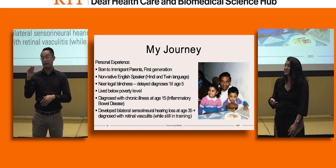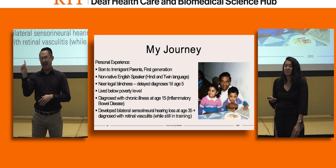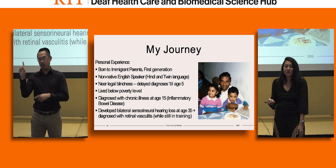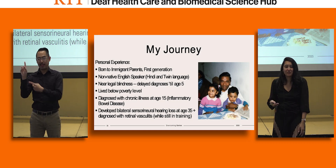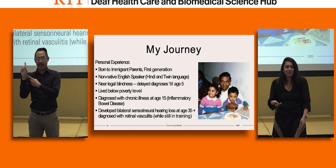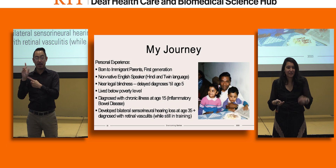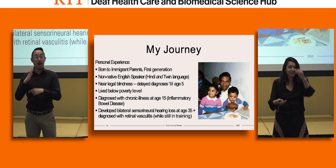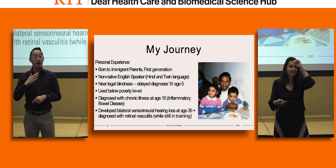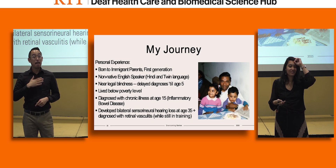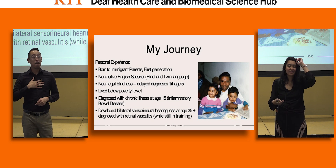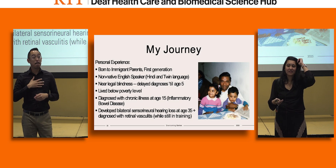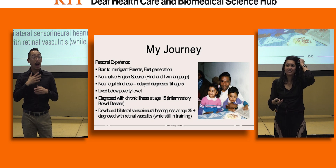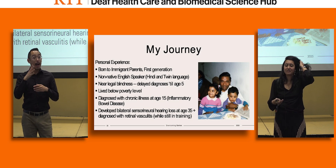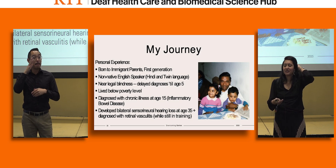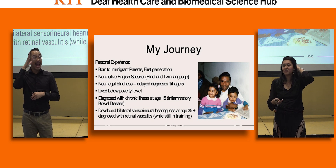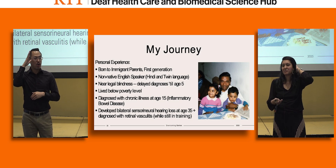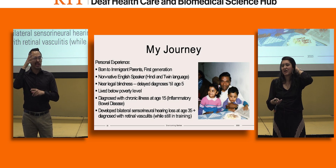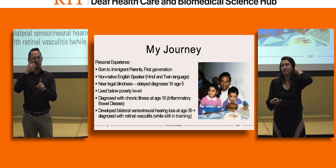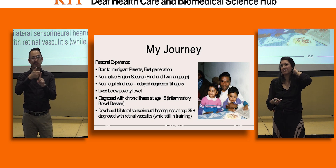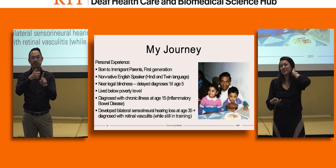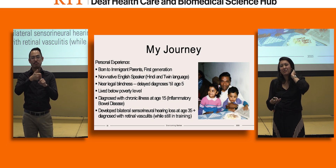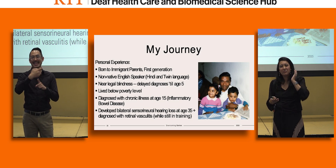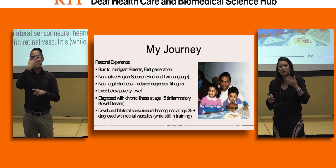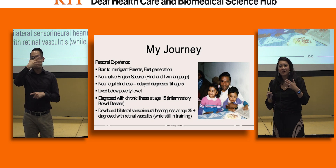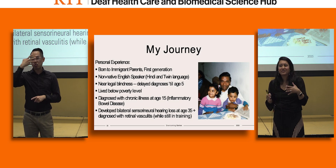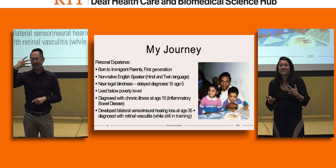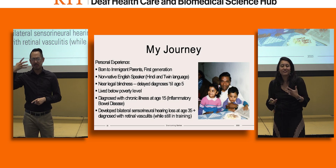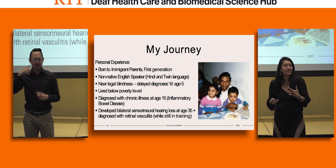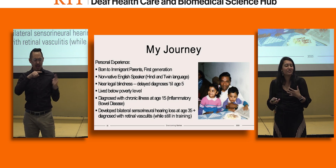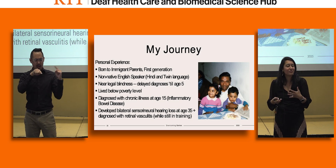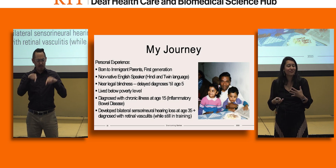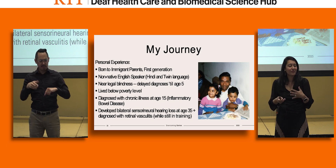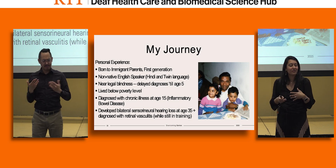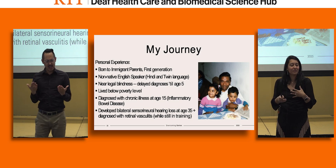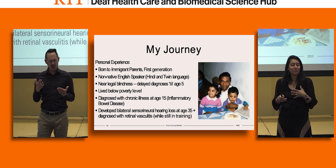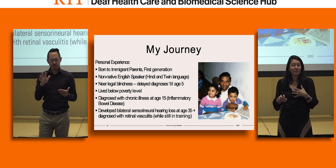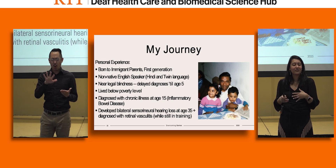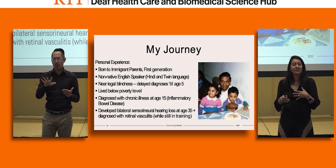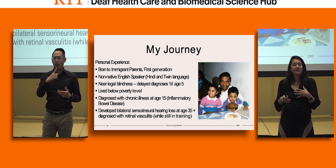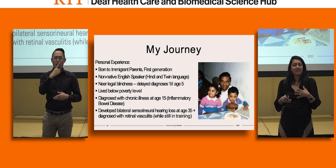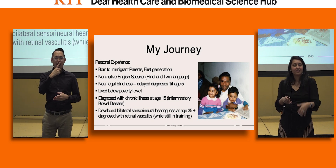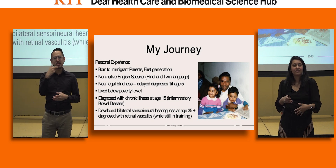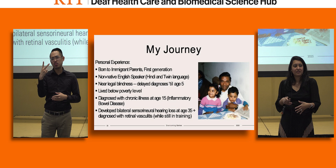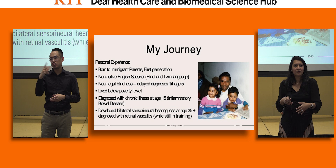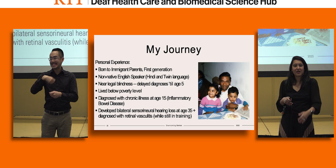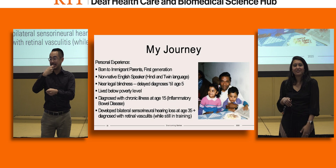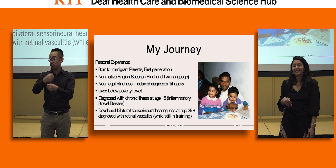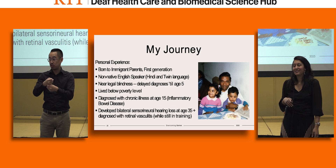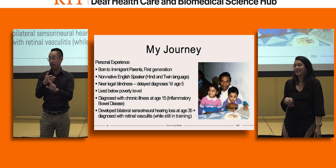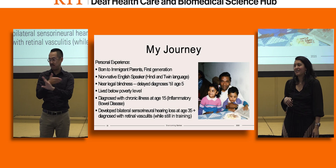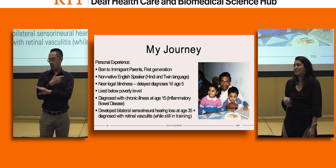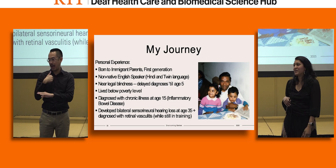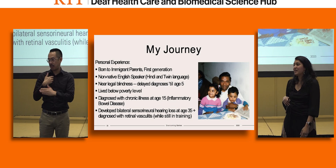to immigrant parents. They had come about probably one to two years before I was born into the U.S.